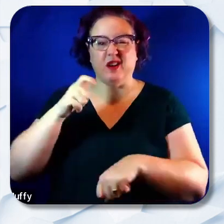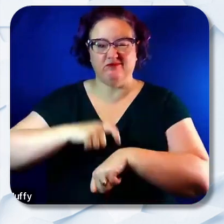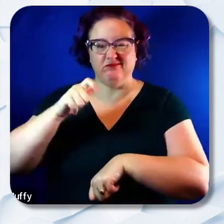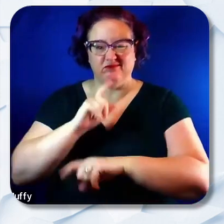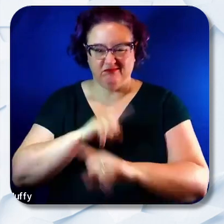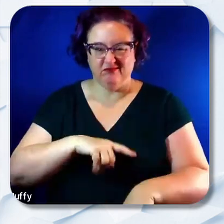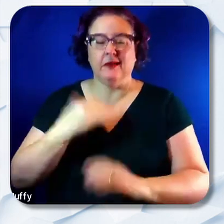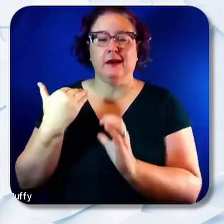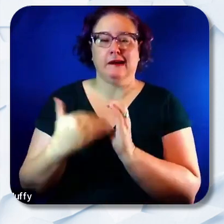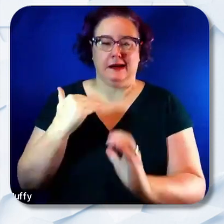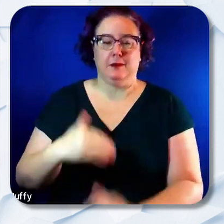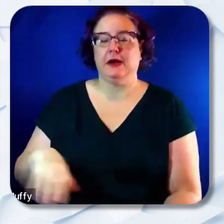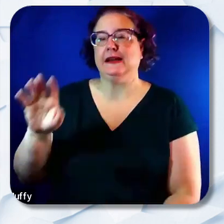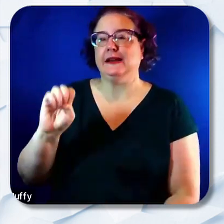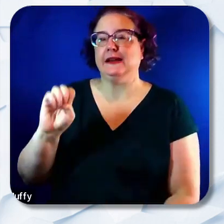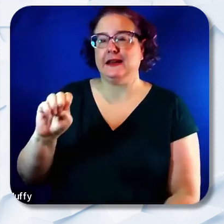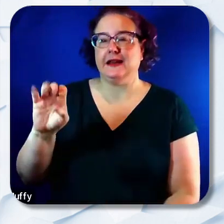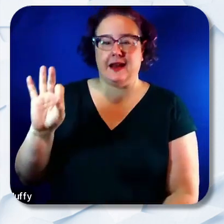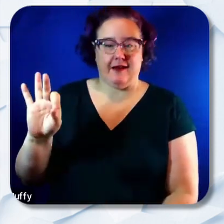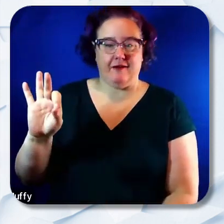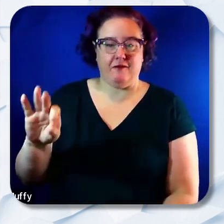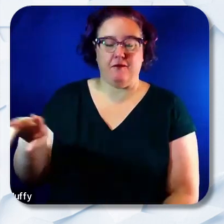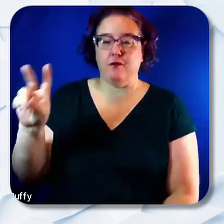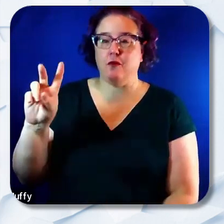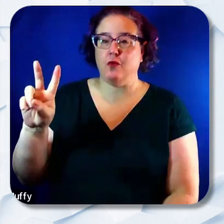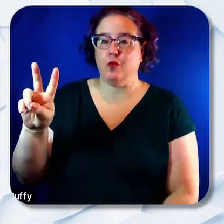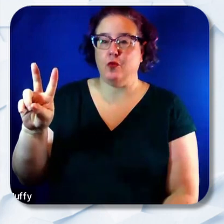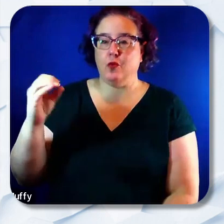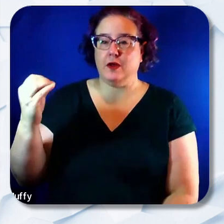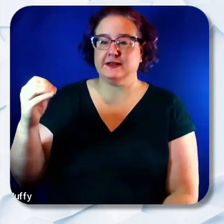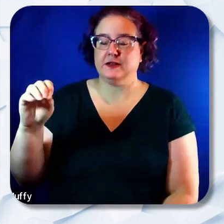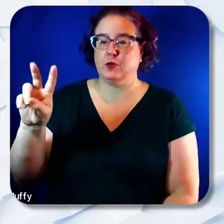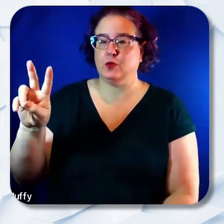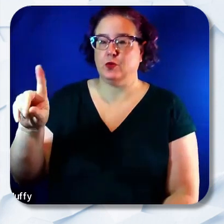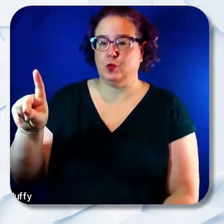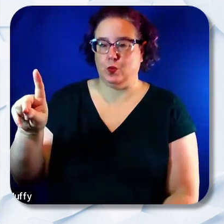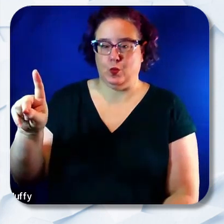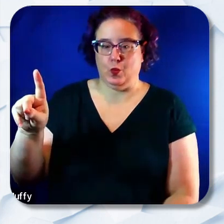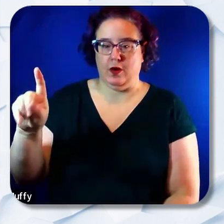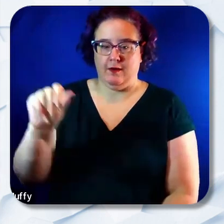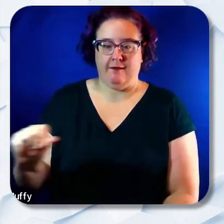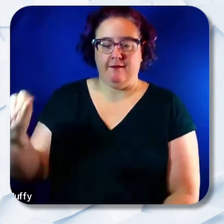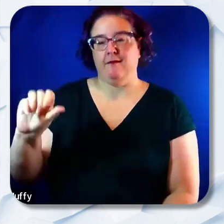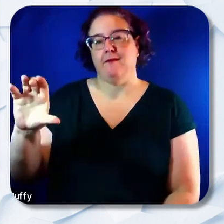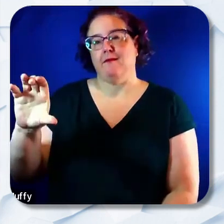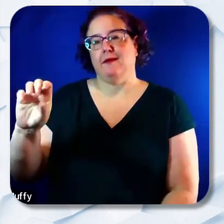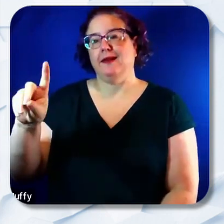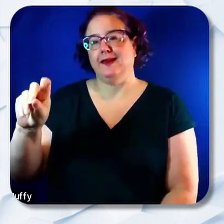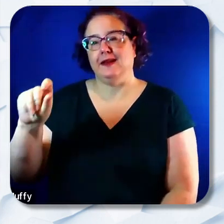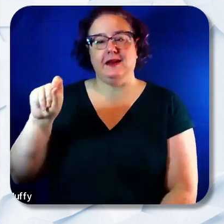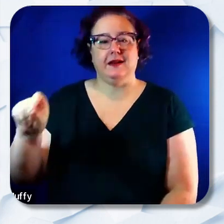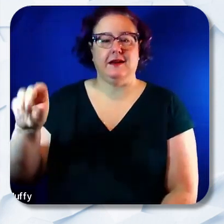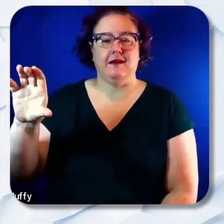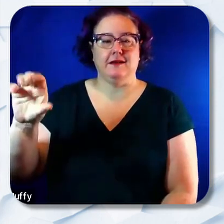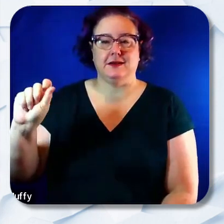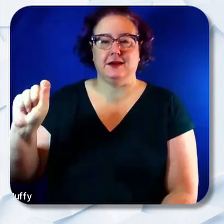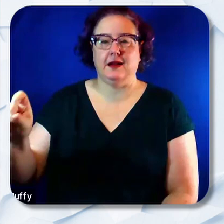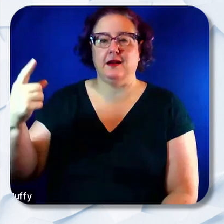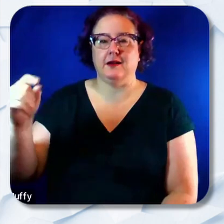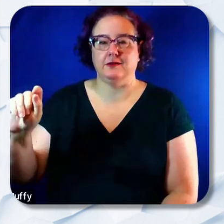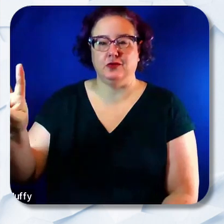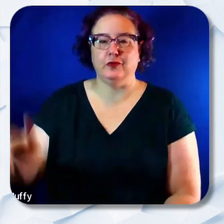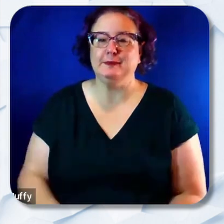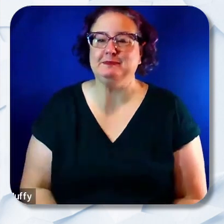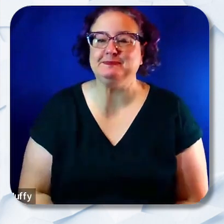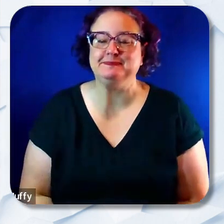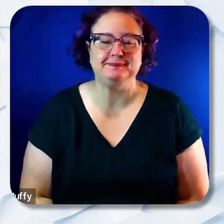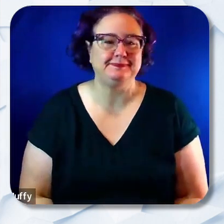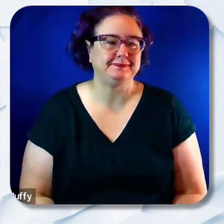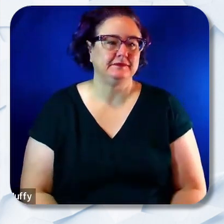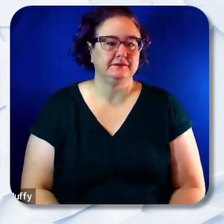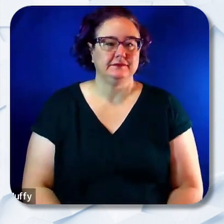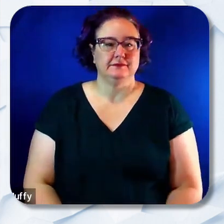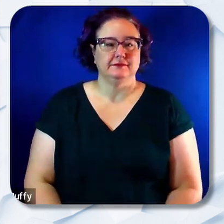EEF2021 at CDE dot CA dot GOB.